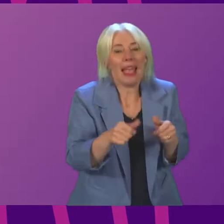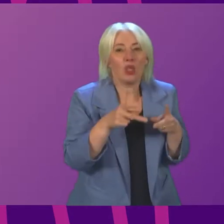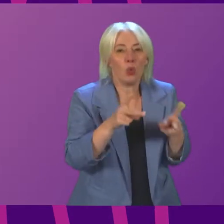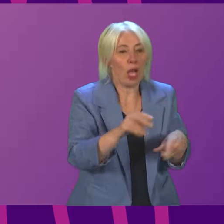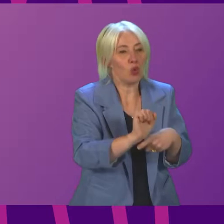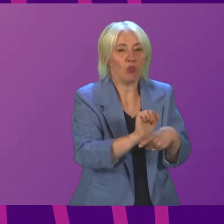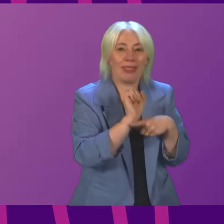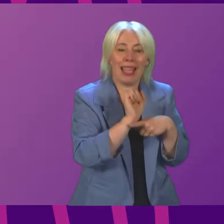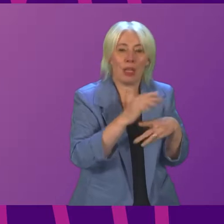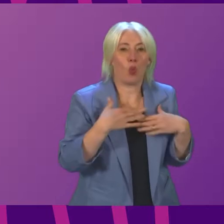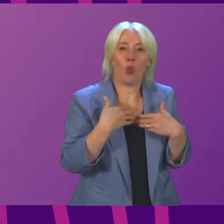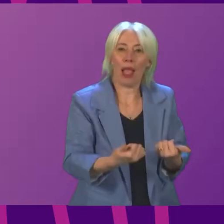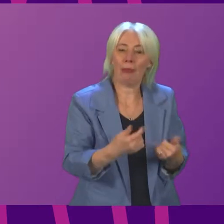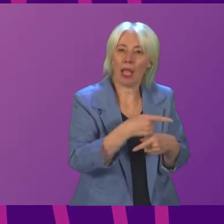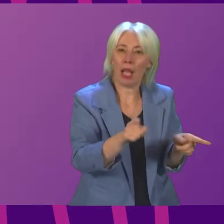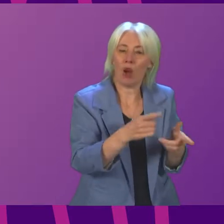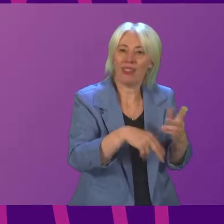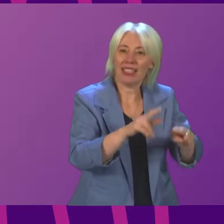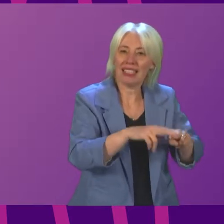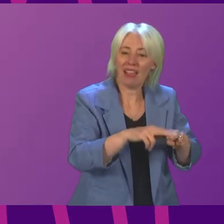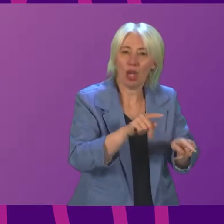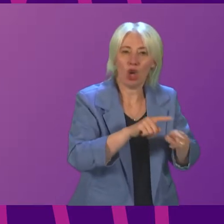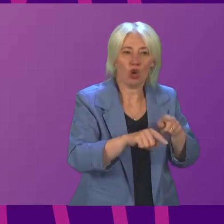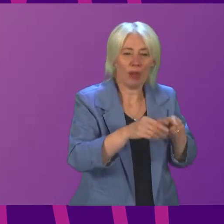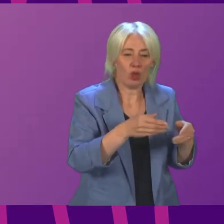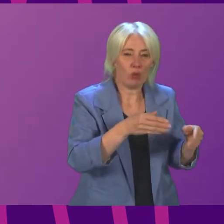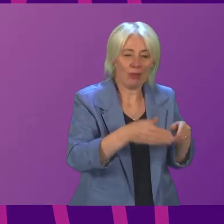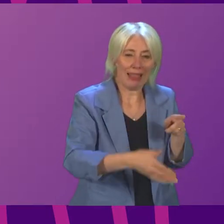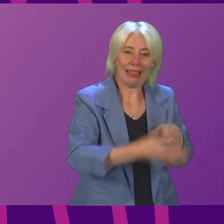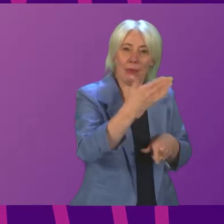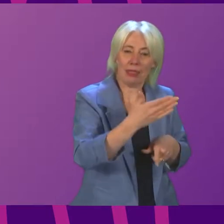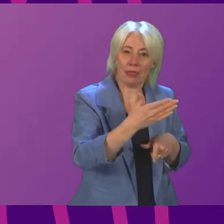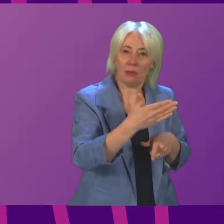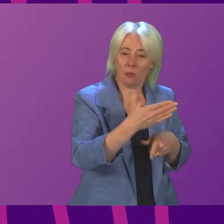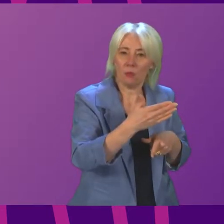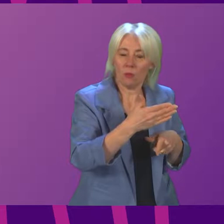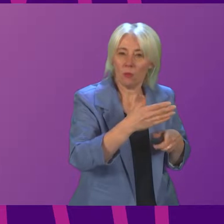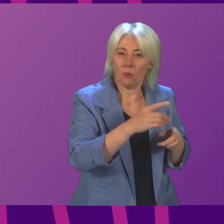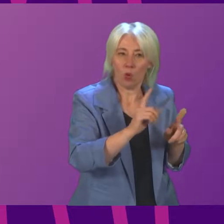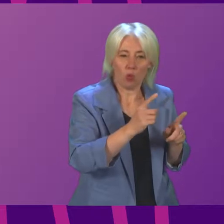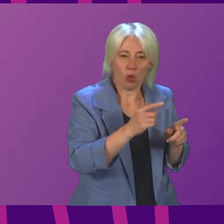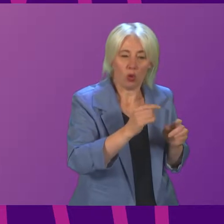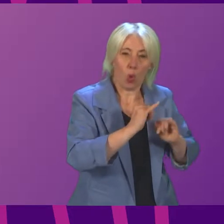wellbeing of those who work for us is to try to mitigate, as best we can, the worst effects